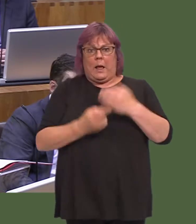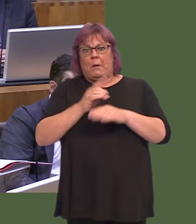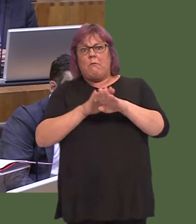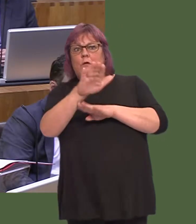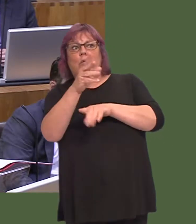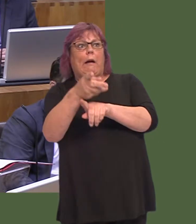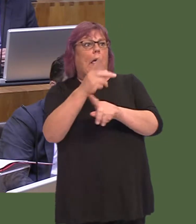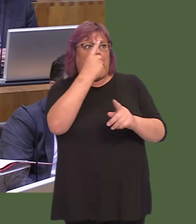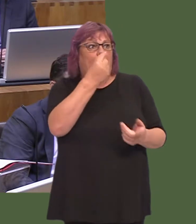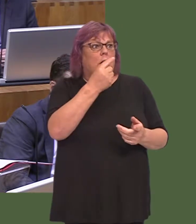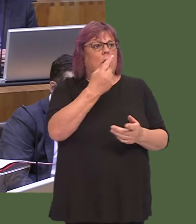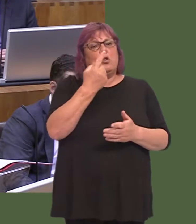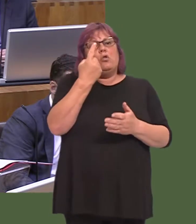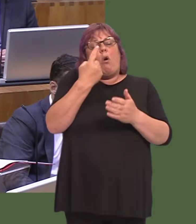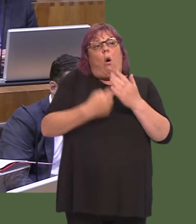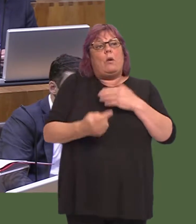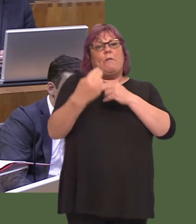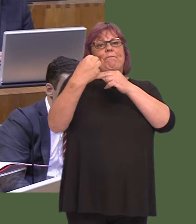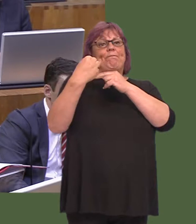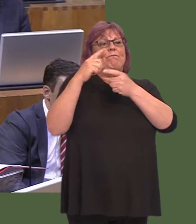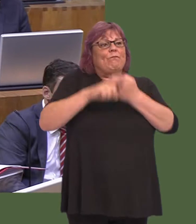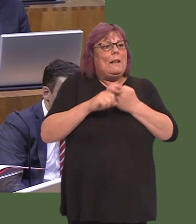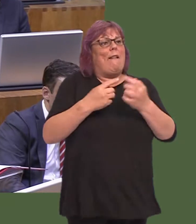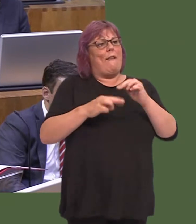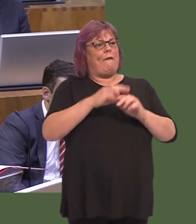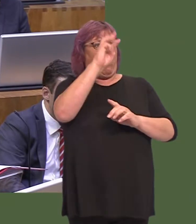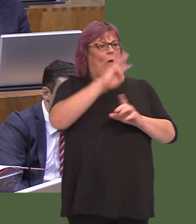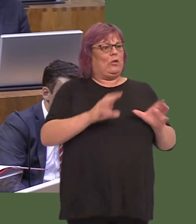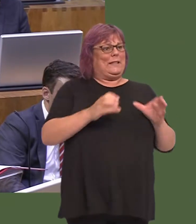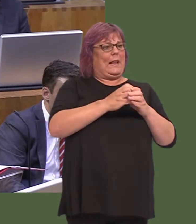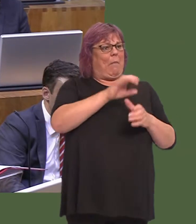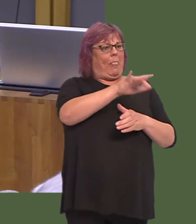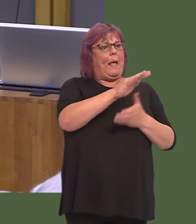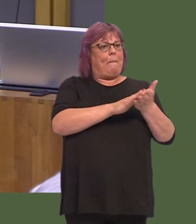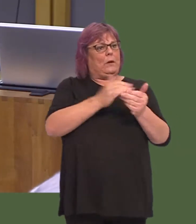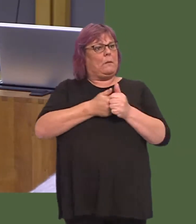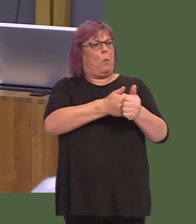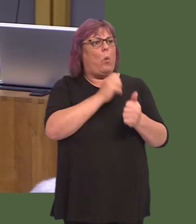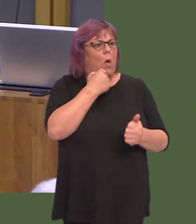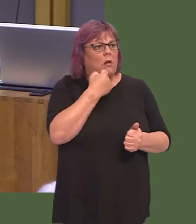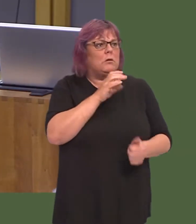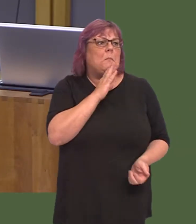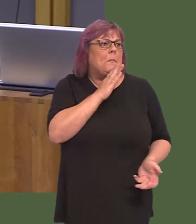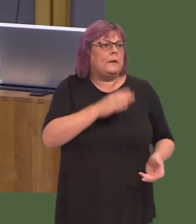It shouldn't just be tied to whether or not there's a Welsh team in the event as to whether we then support that event.